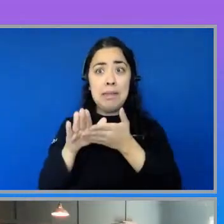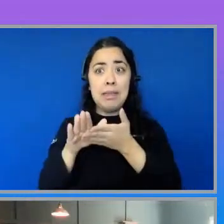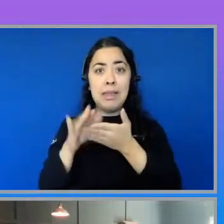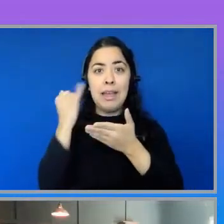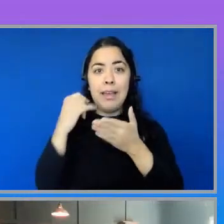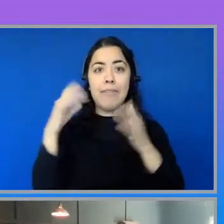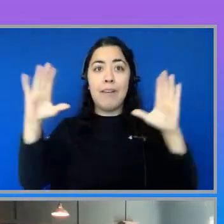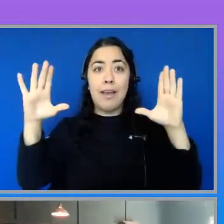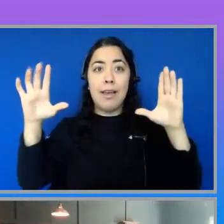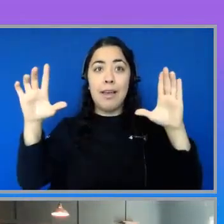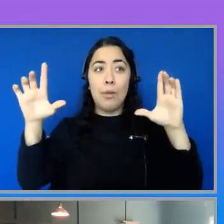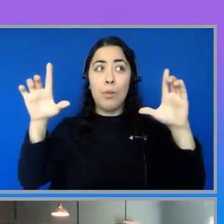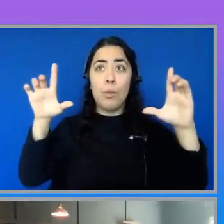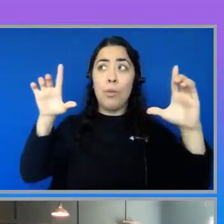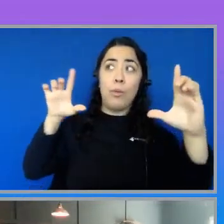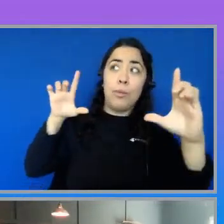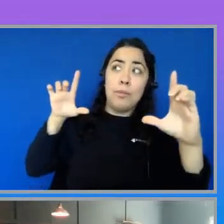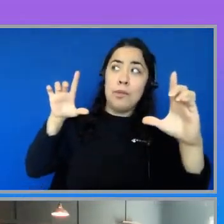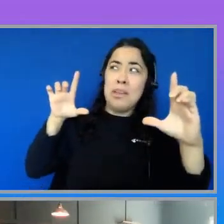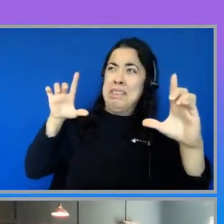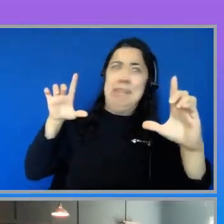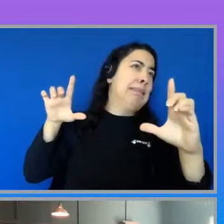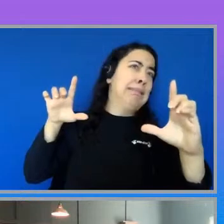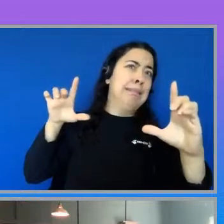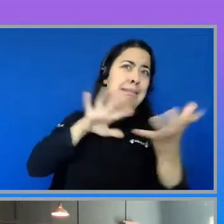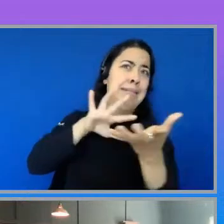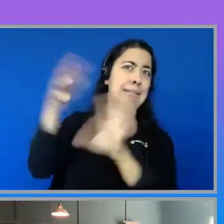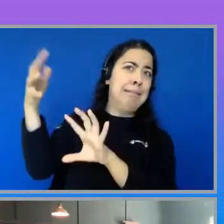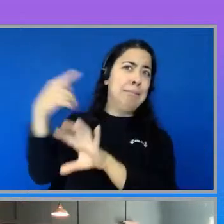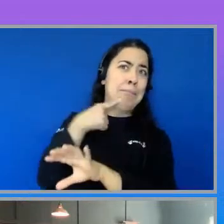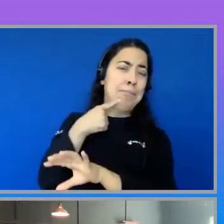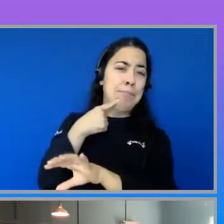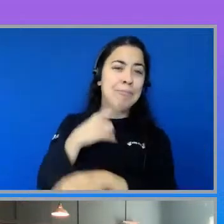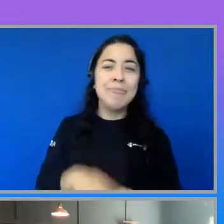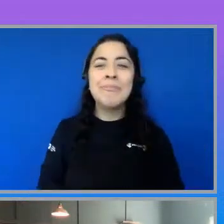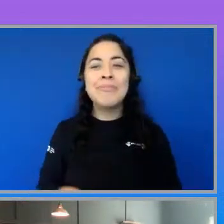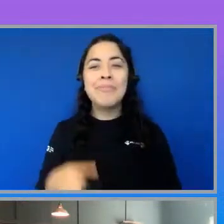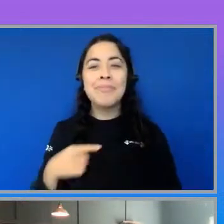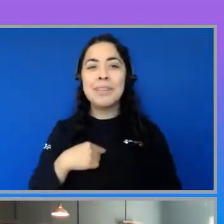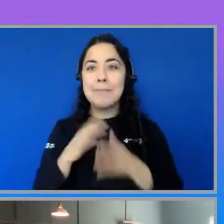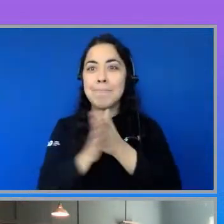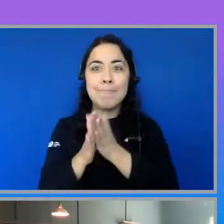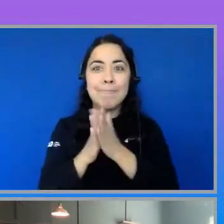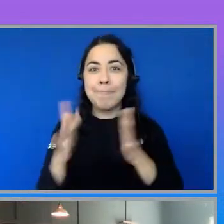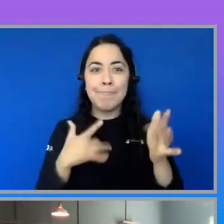side, it would be disappointing for everybody. I do have an energetic presentation style, and I tend to use a lot of body